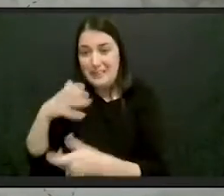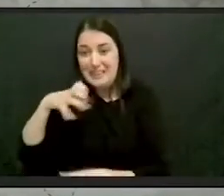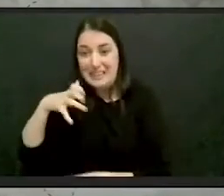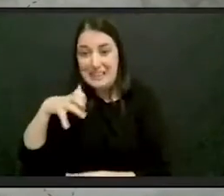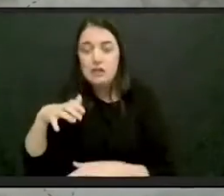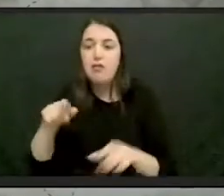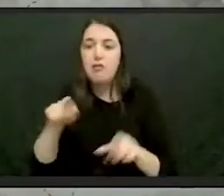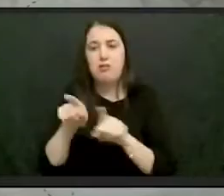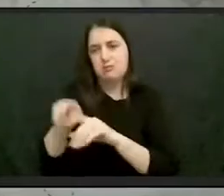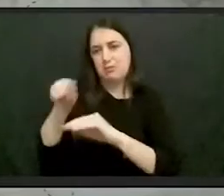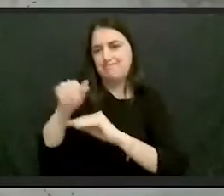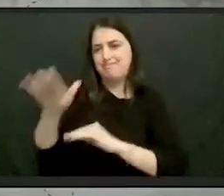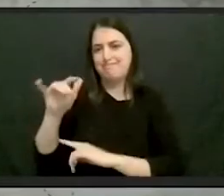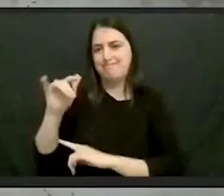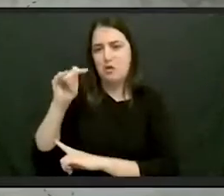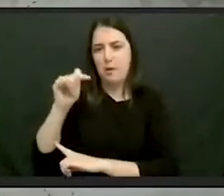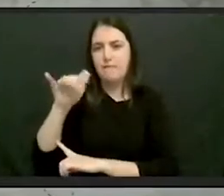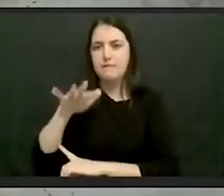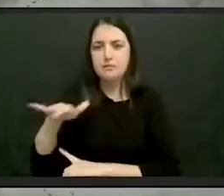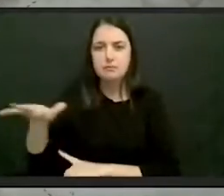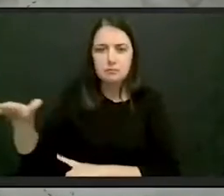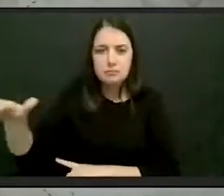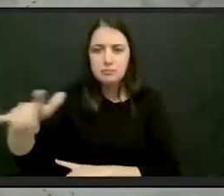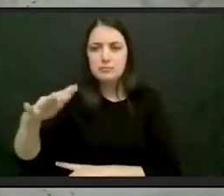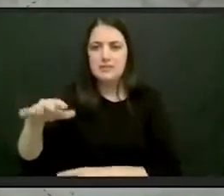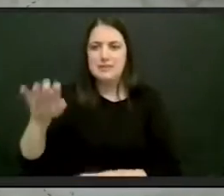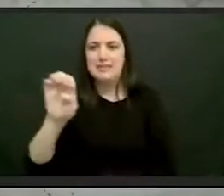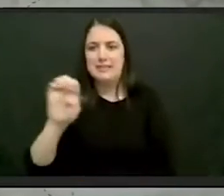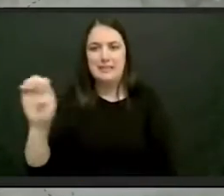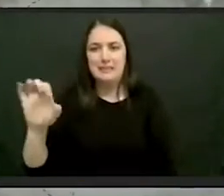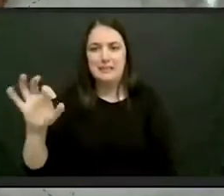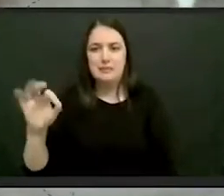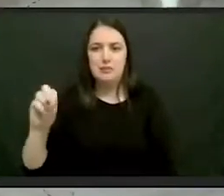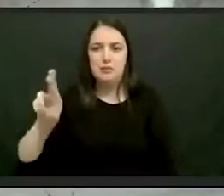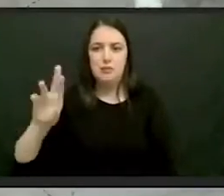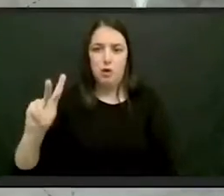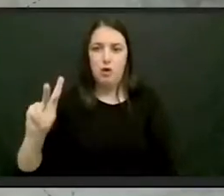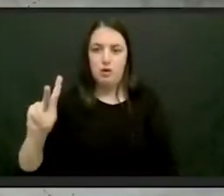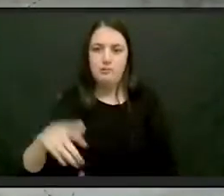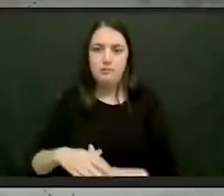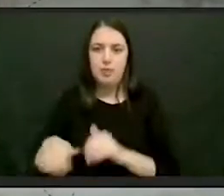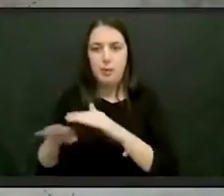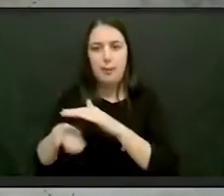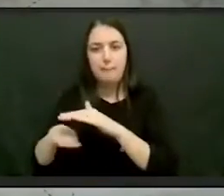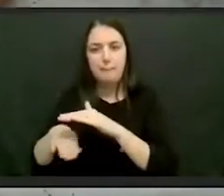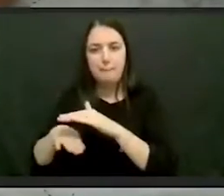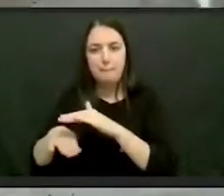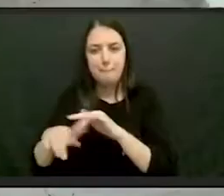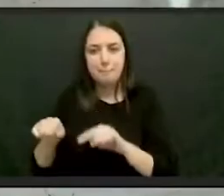drainage of the East Fork in this area right down here on the bottom and again, all of our efforts right now are making